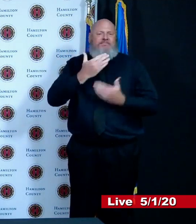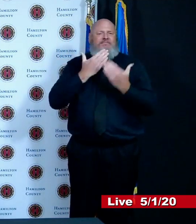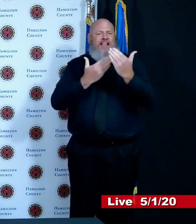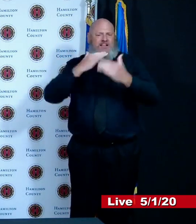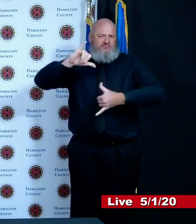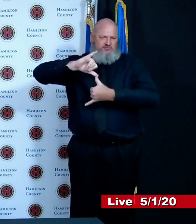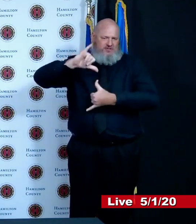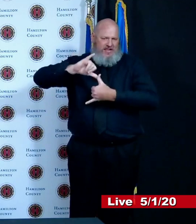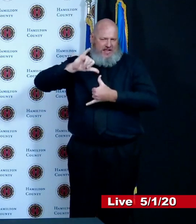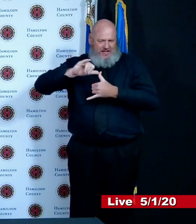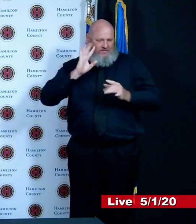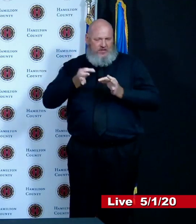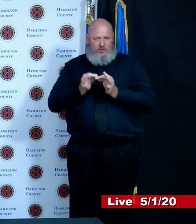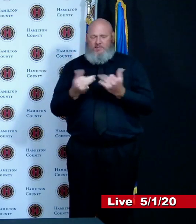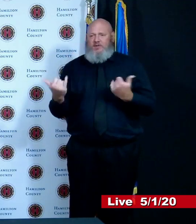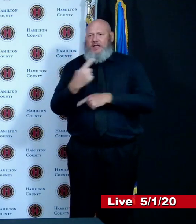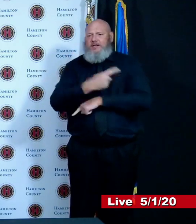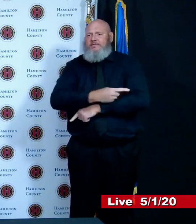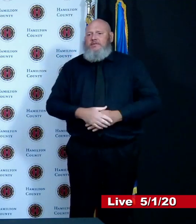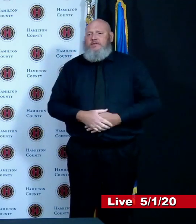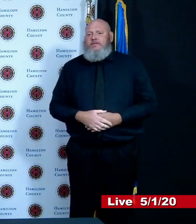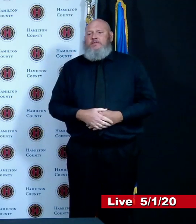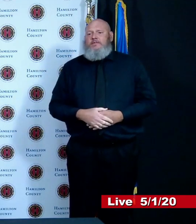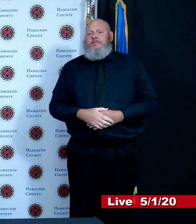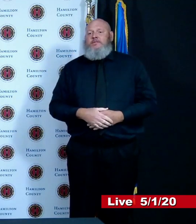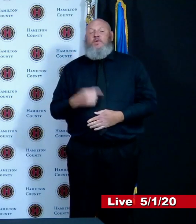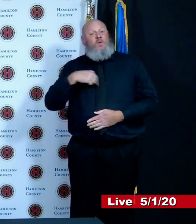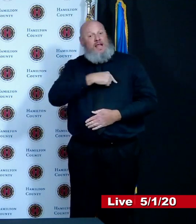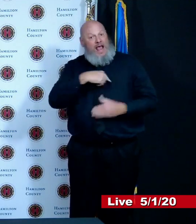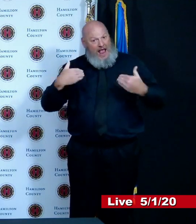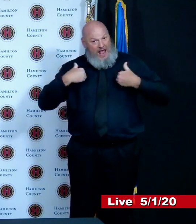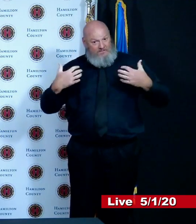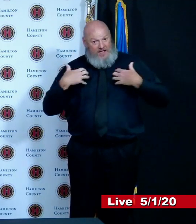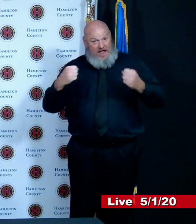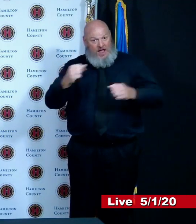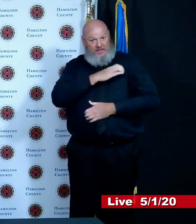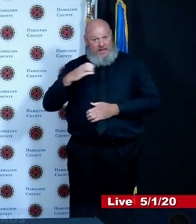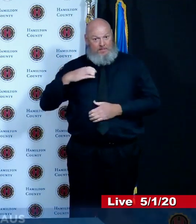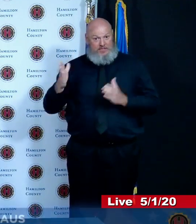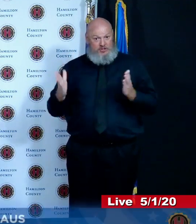the Health Commissioner with us today Greg Kesterman and he obviously has the